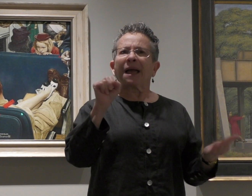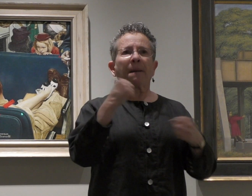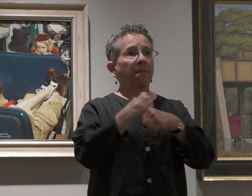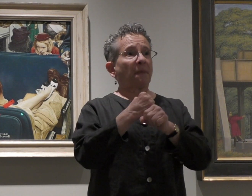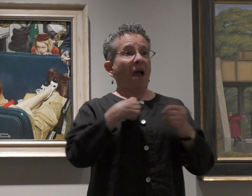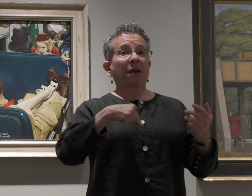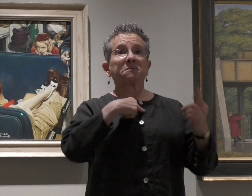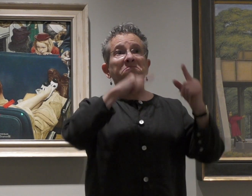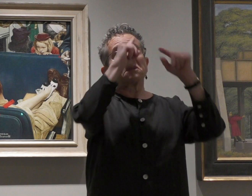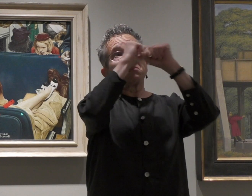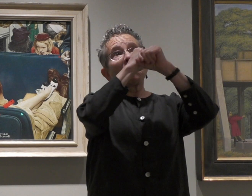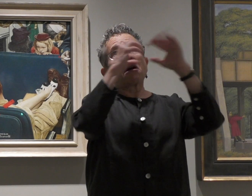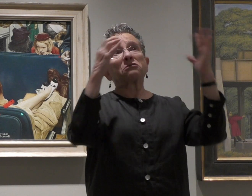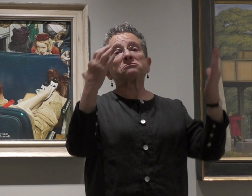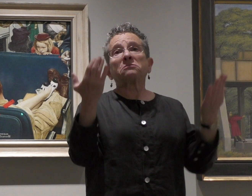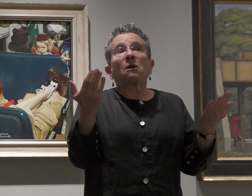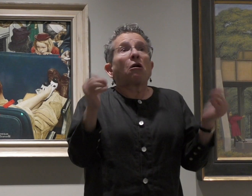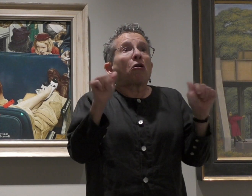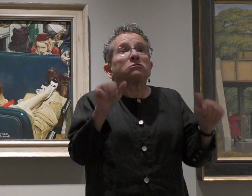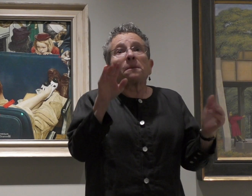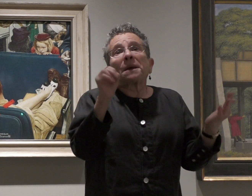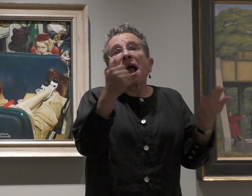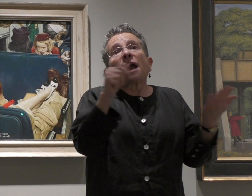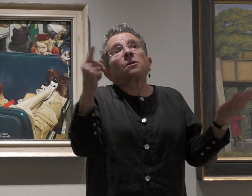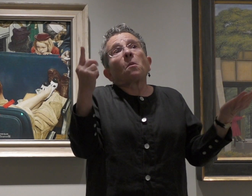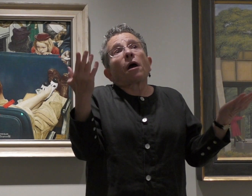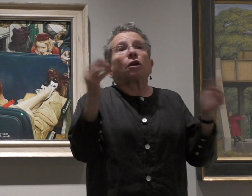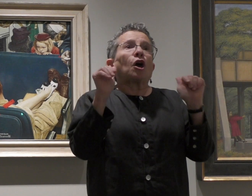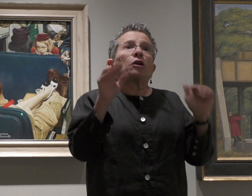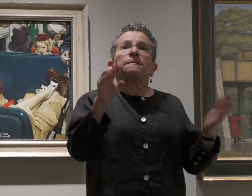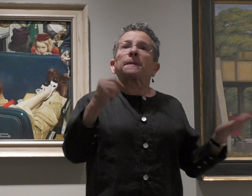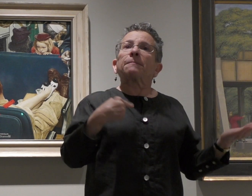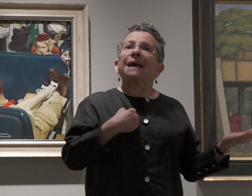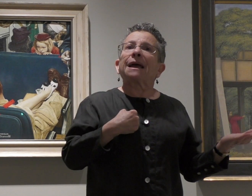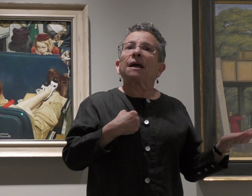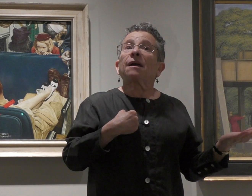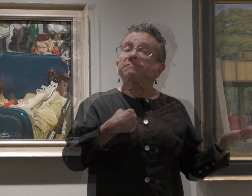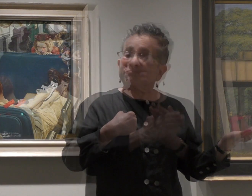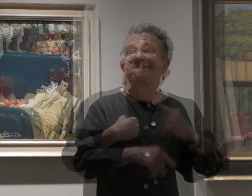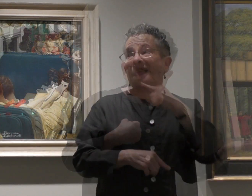Because of this, viewers are able to imagine these people could be anyone or could even place ourselves there.